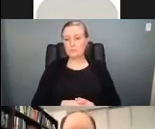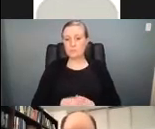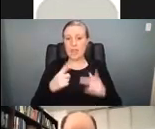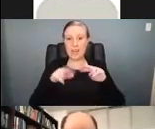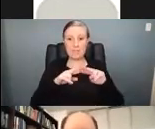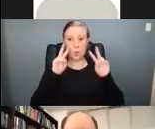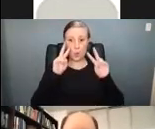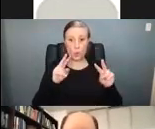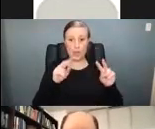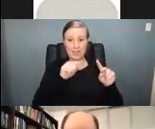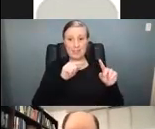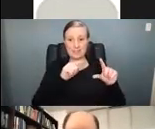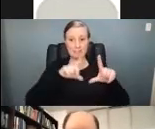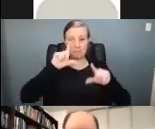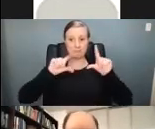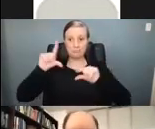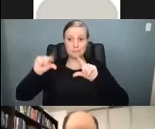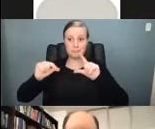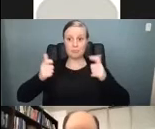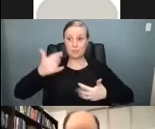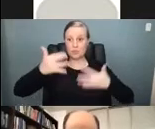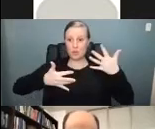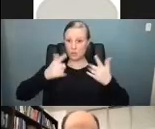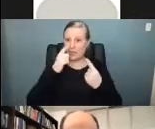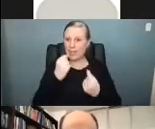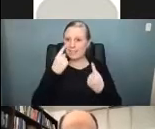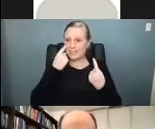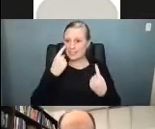where we can see that for that group of Australians,